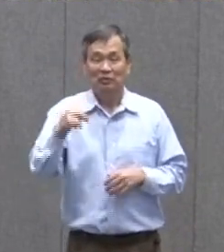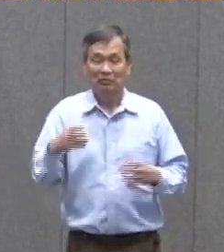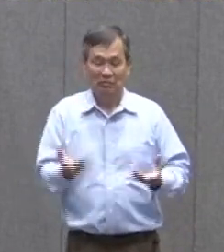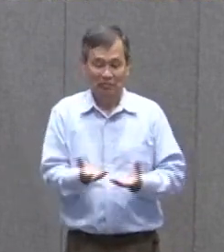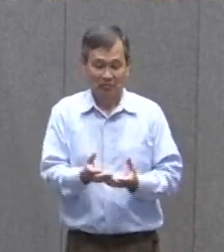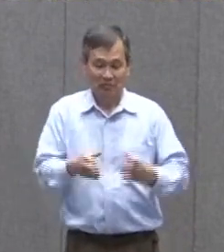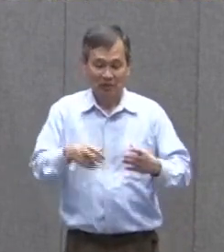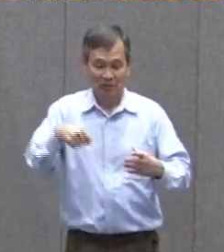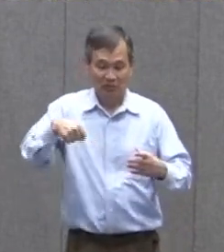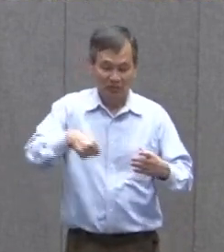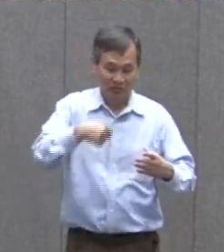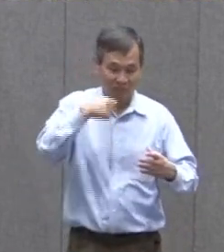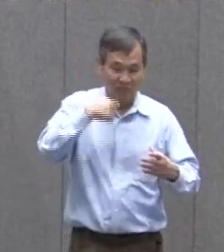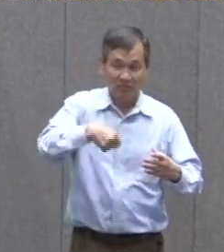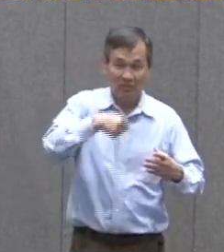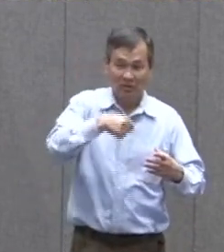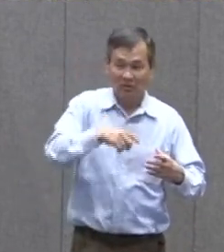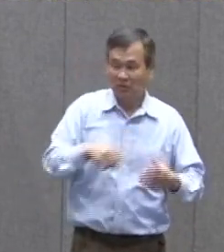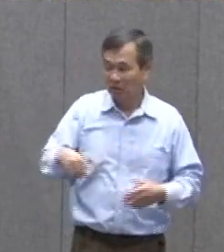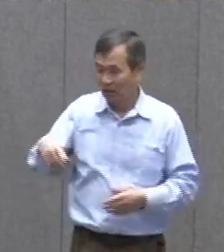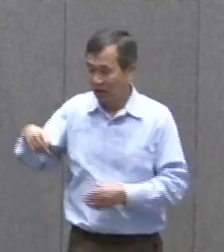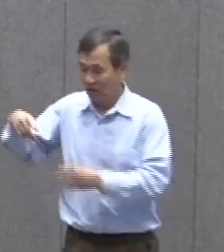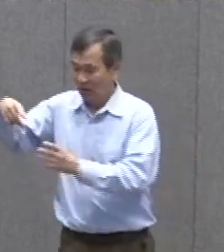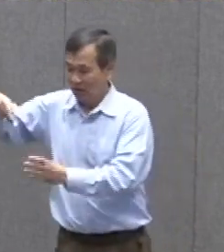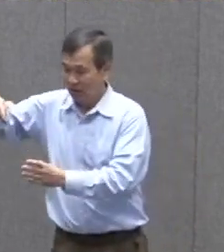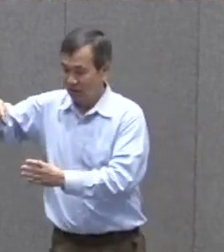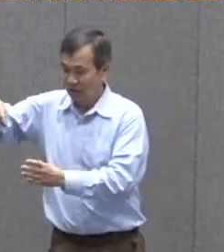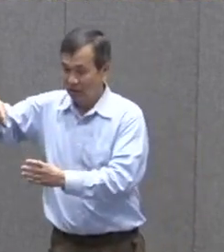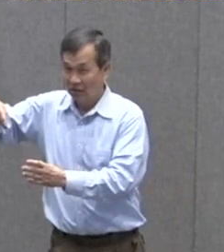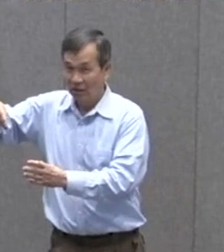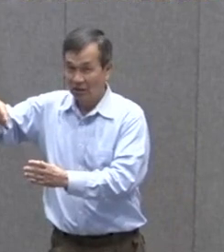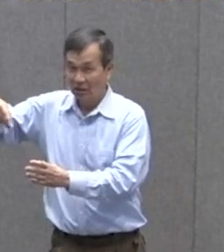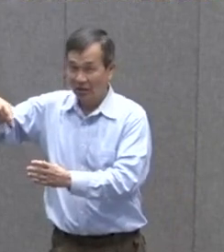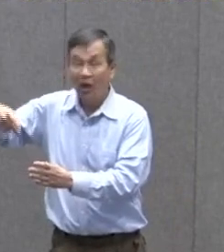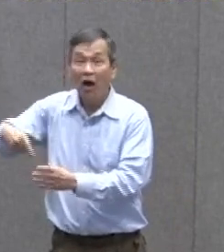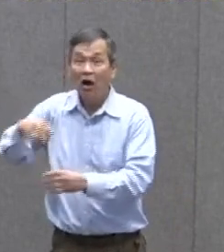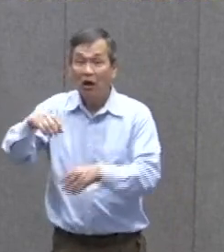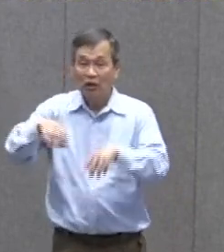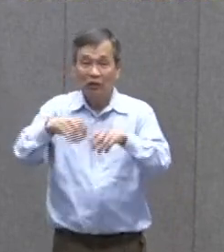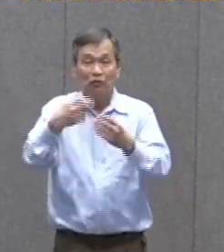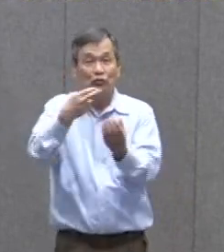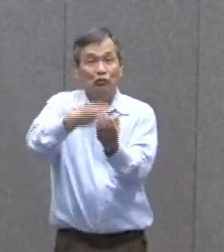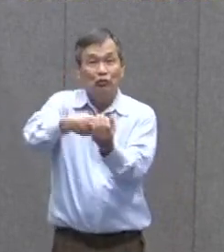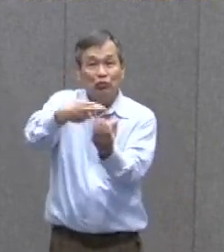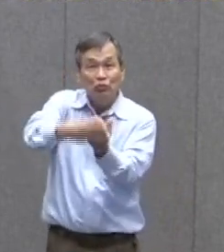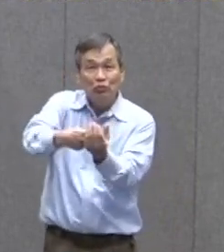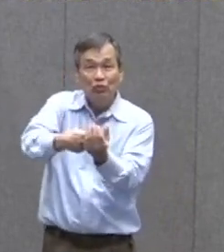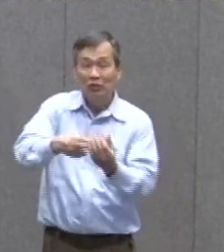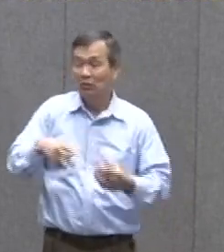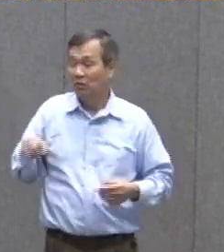But here's Chopsticks, they get to eat sushi. They are pretty lucky.